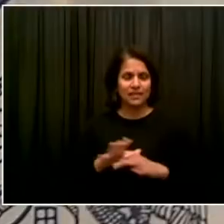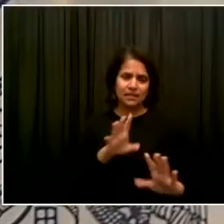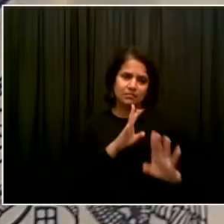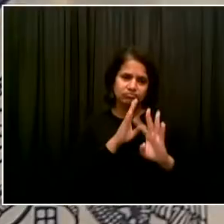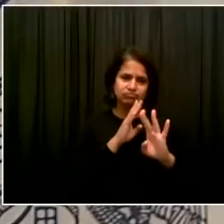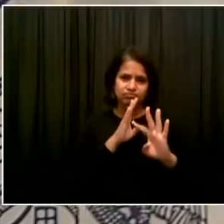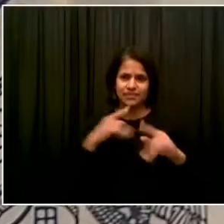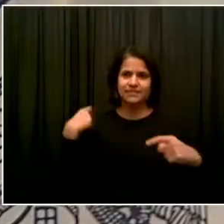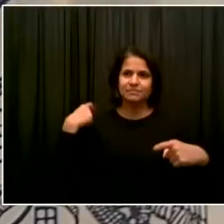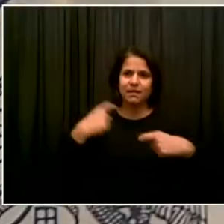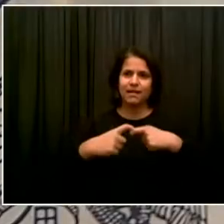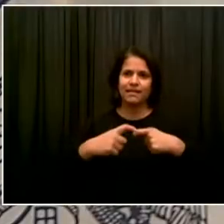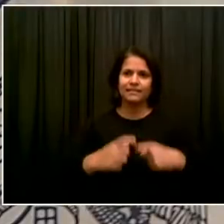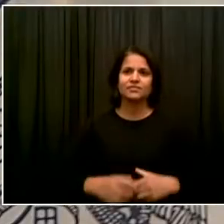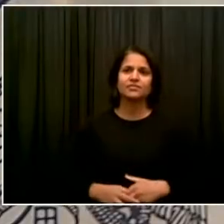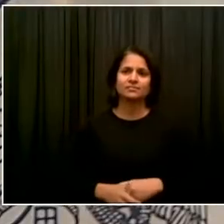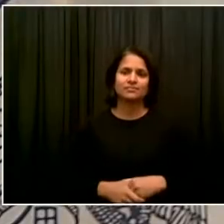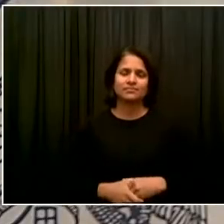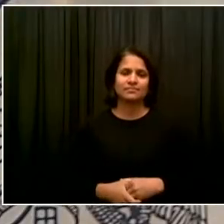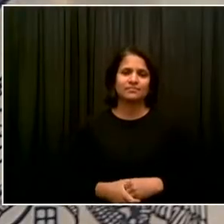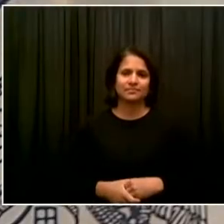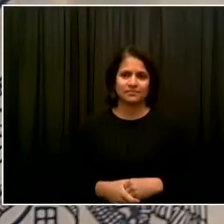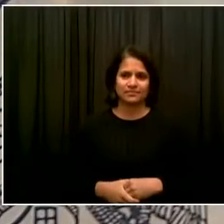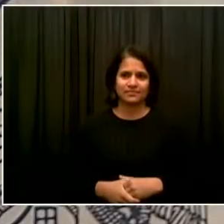AND AFEW WORDS IN SPANISH ABOUT THE IMPORTANCE OF GETTING